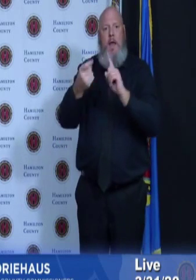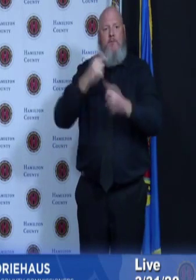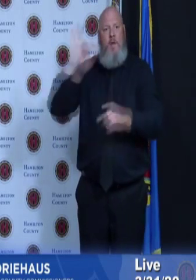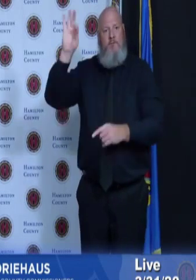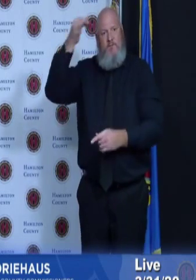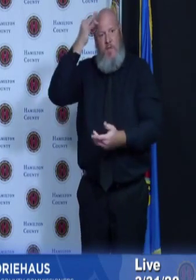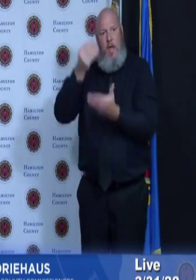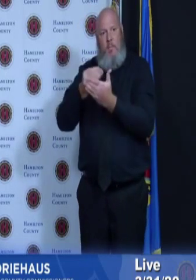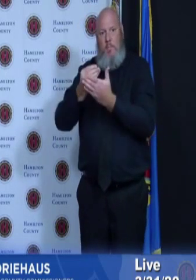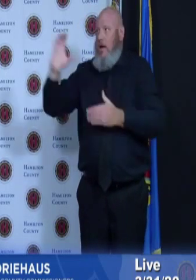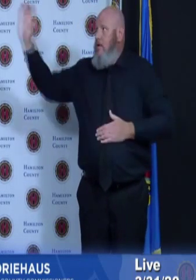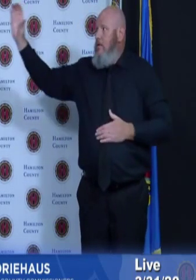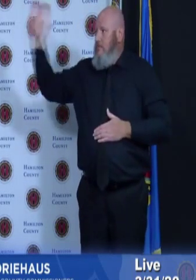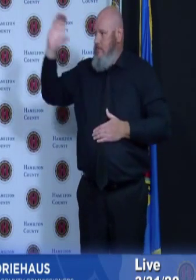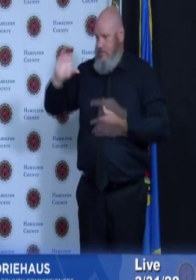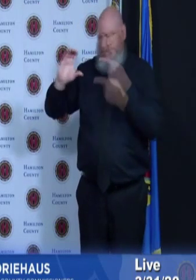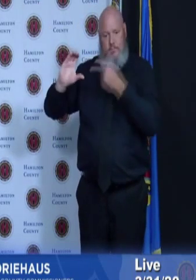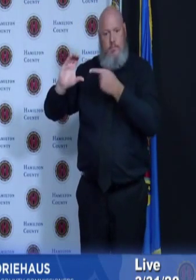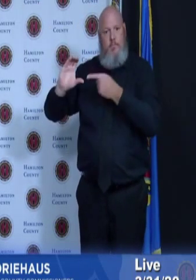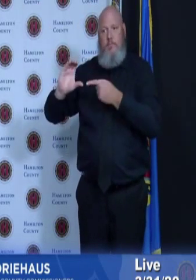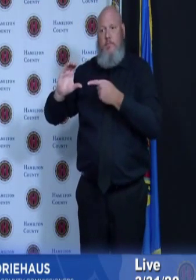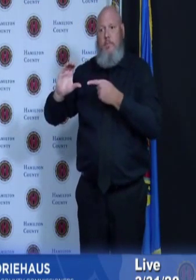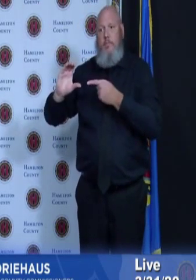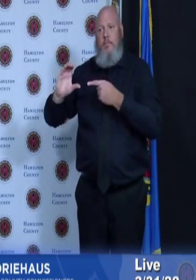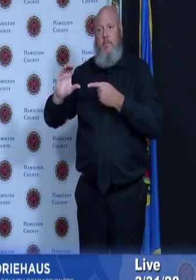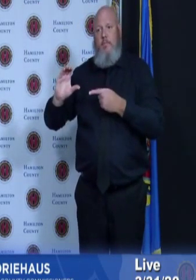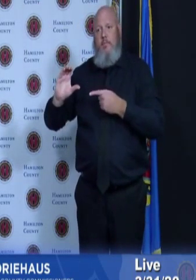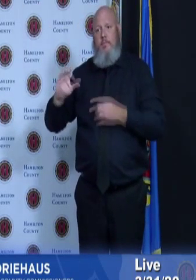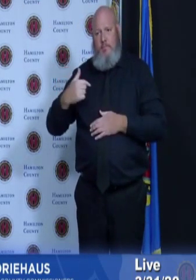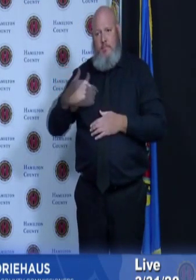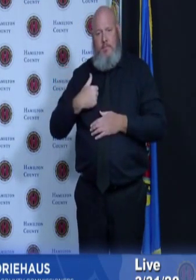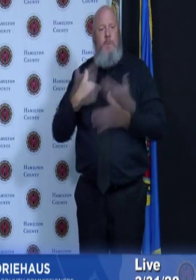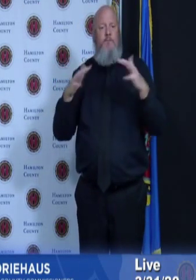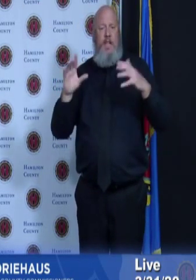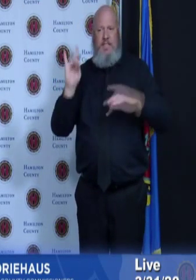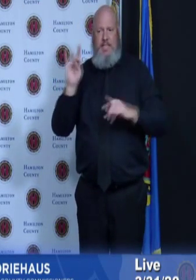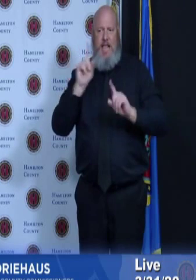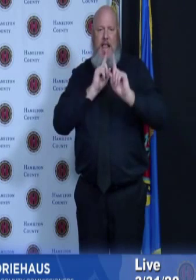strategies we're going to have to employ with you know employees whether it's